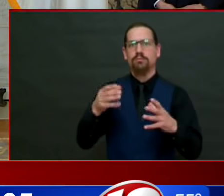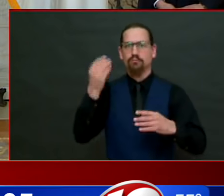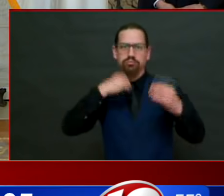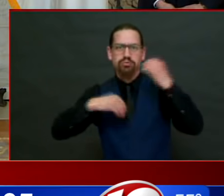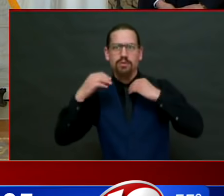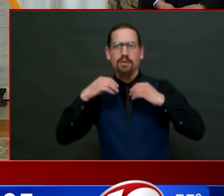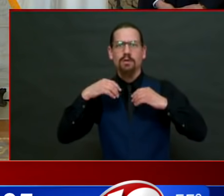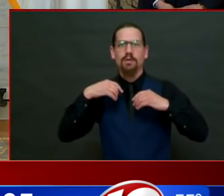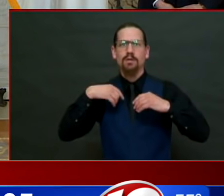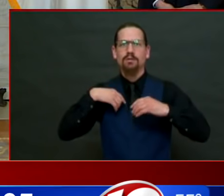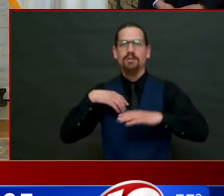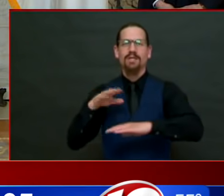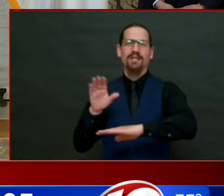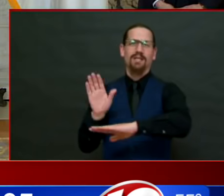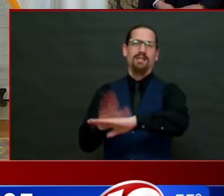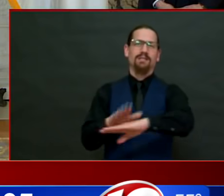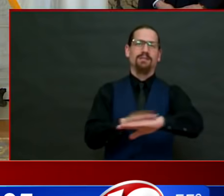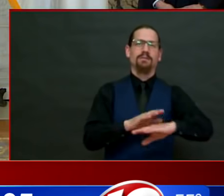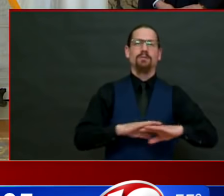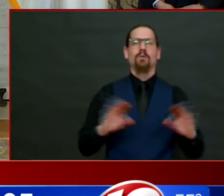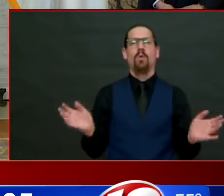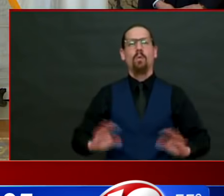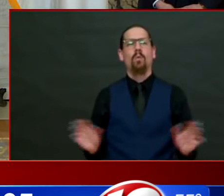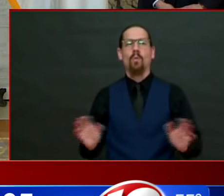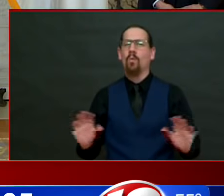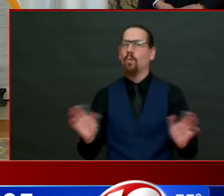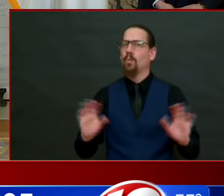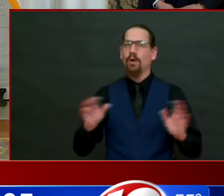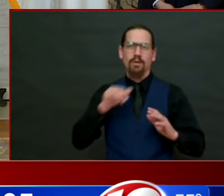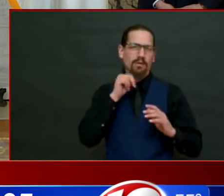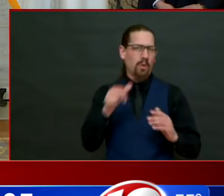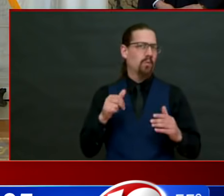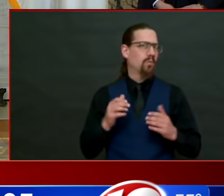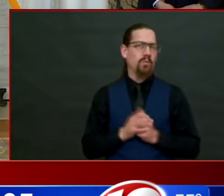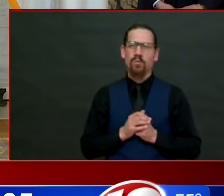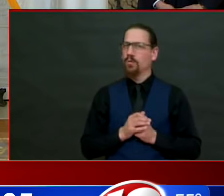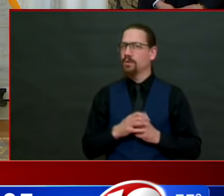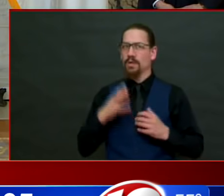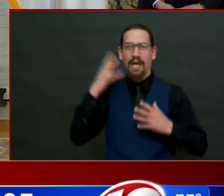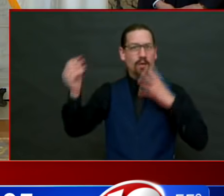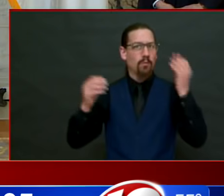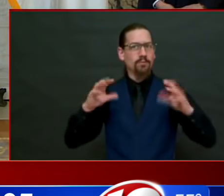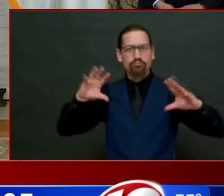MAKING PLANS TO HAVE BIG FAMILY GATHERINGS.